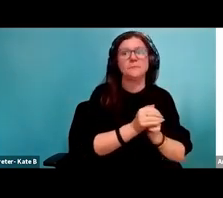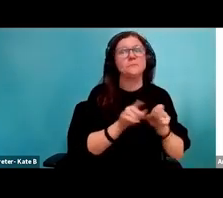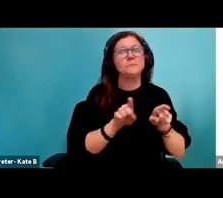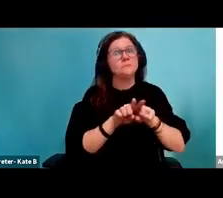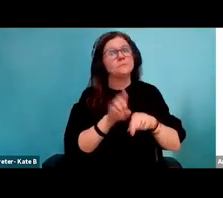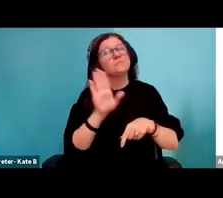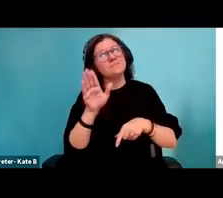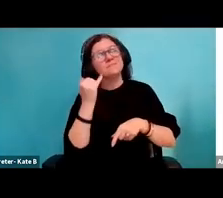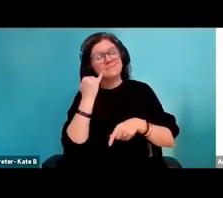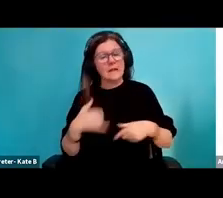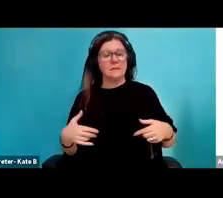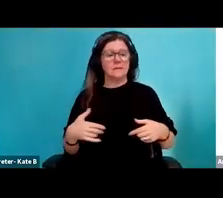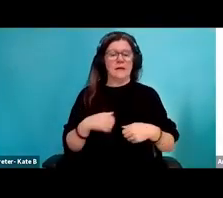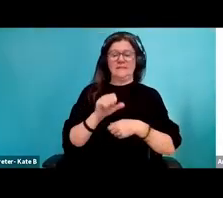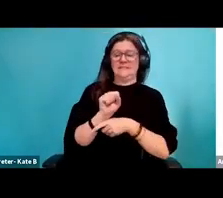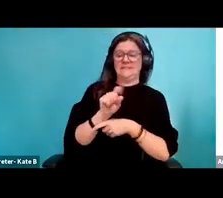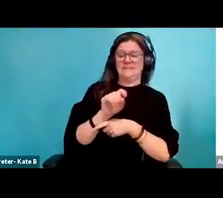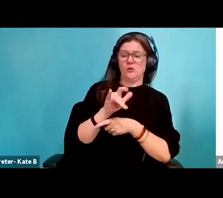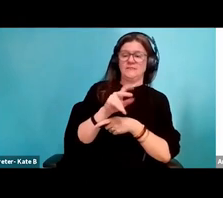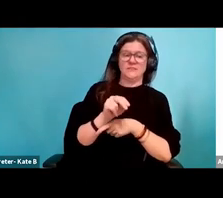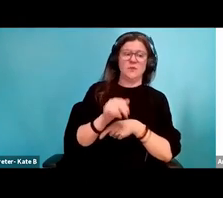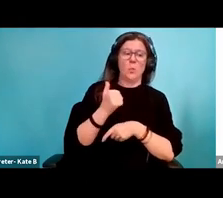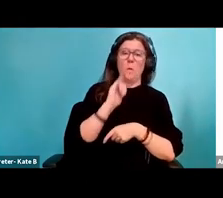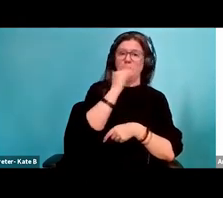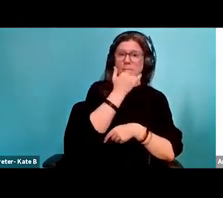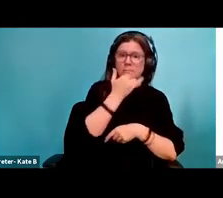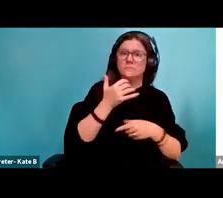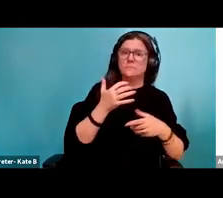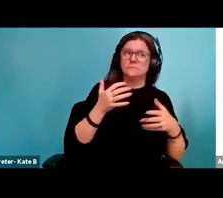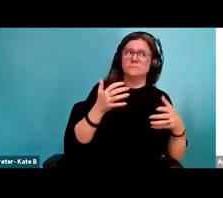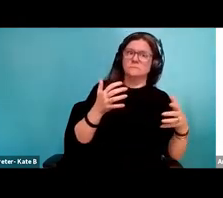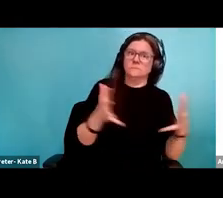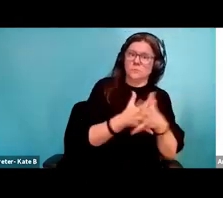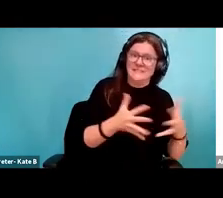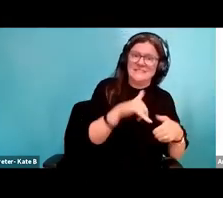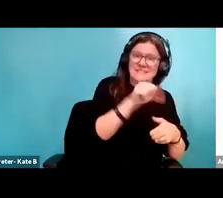sterilization can prevent unwanted pregnancy, it does not prevent sexual abuse. The American